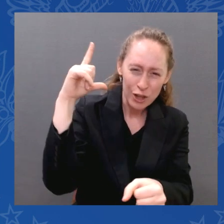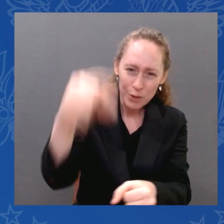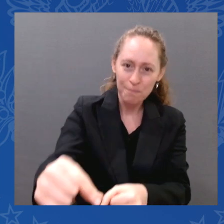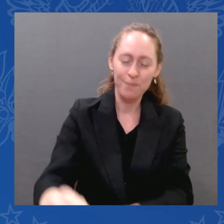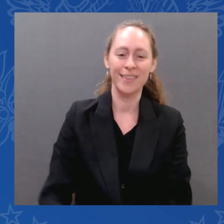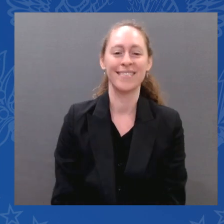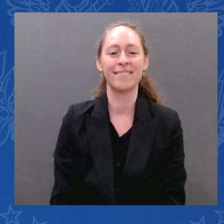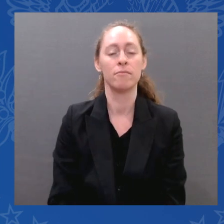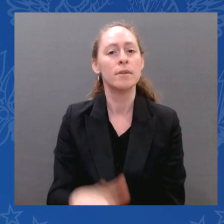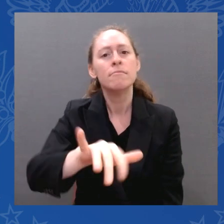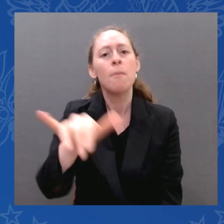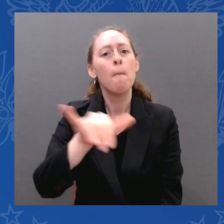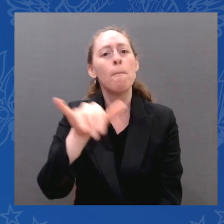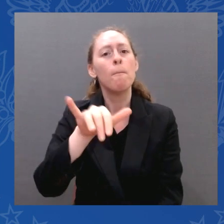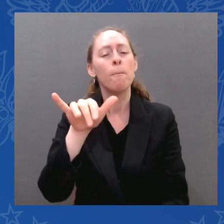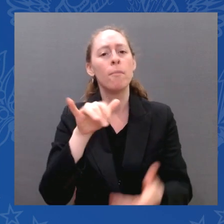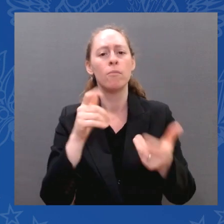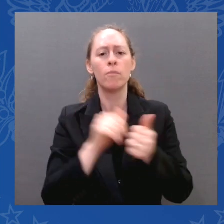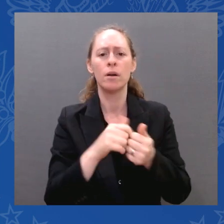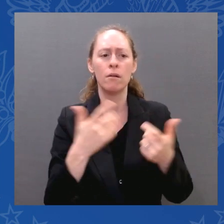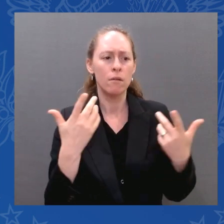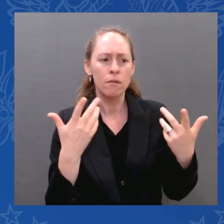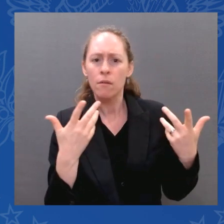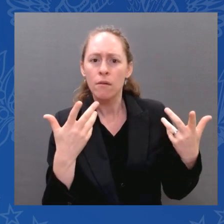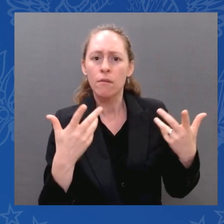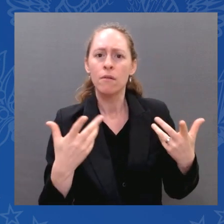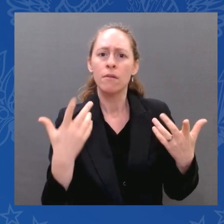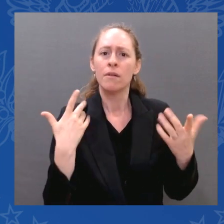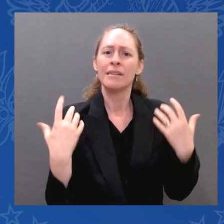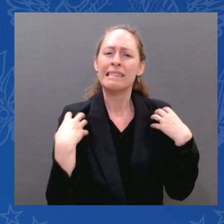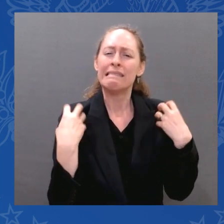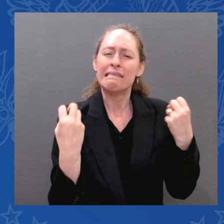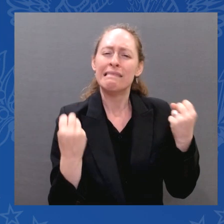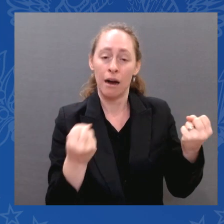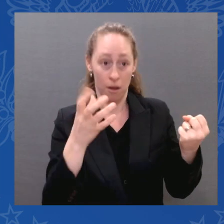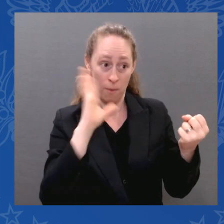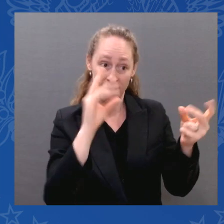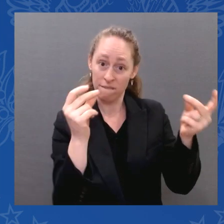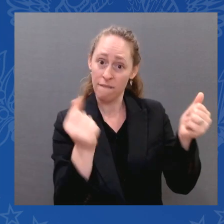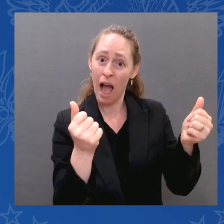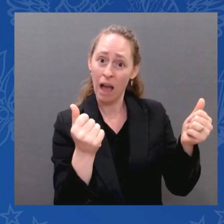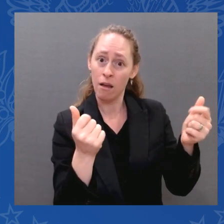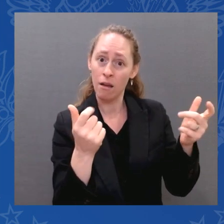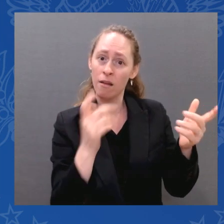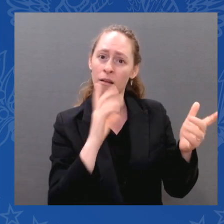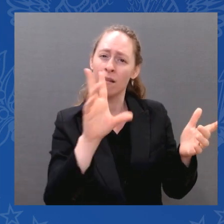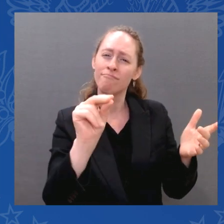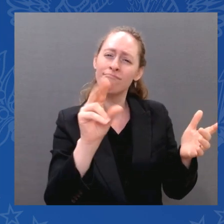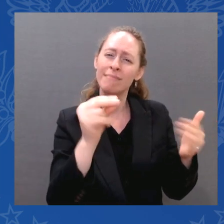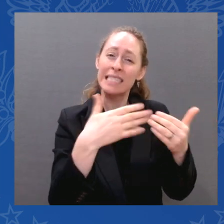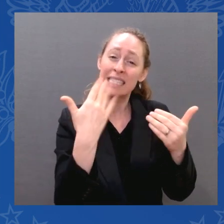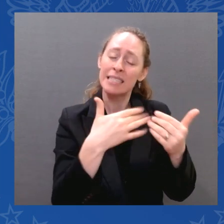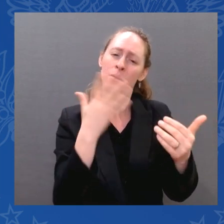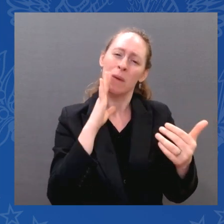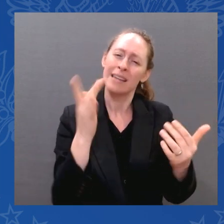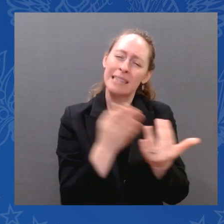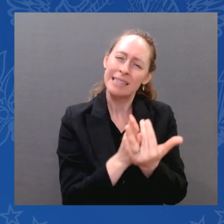There are challenges that never seem to go away. But I hope that this morning here at the White House